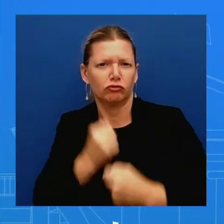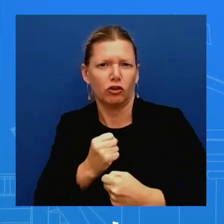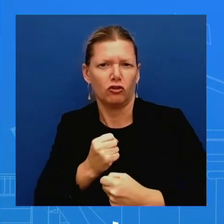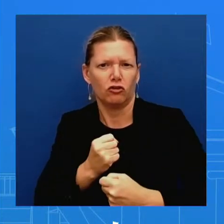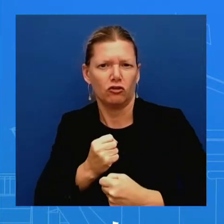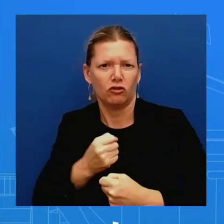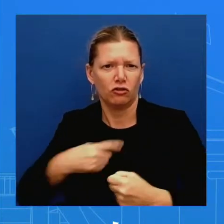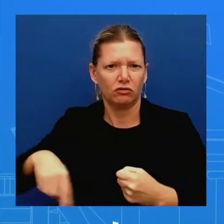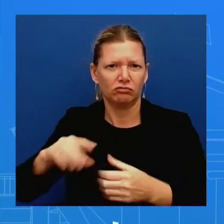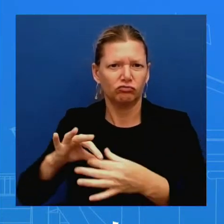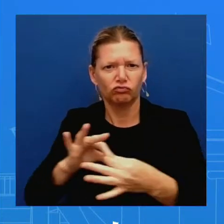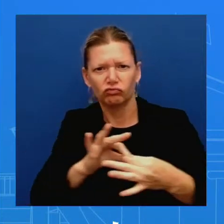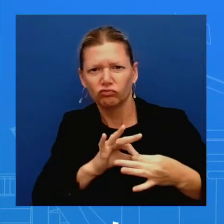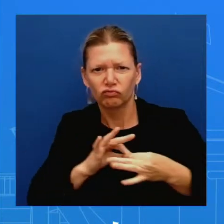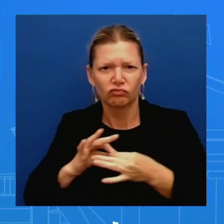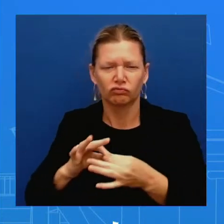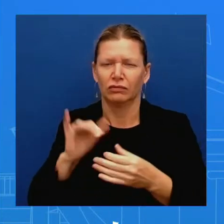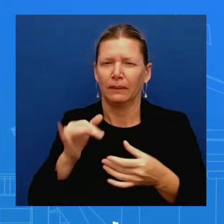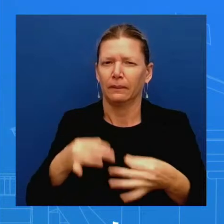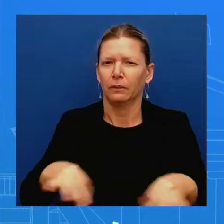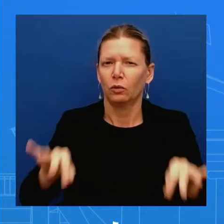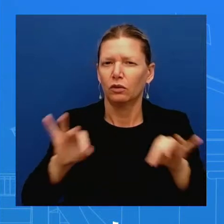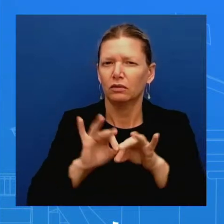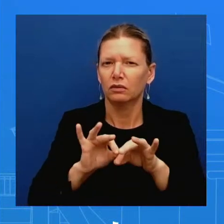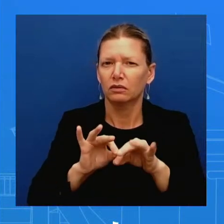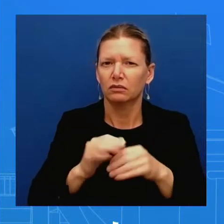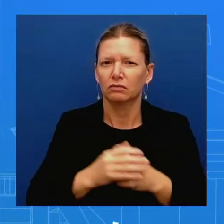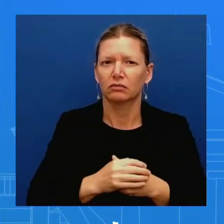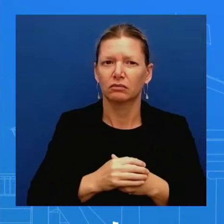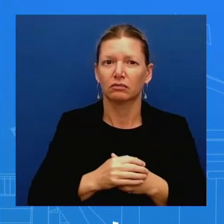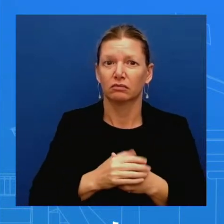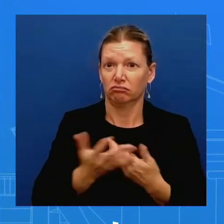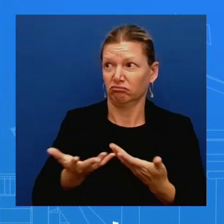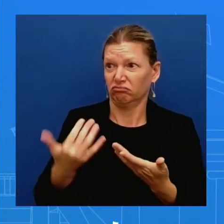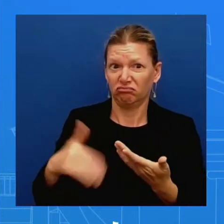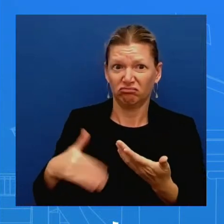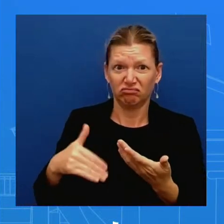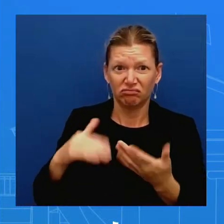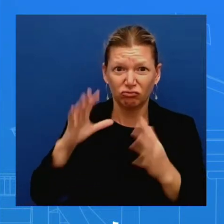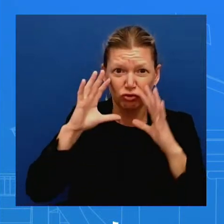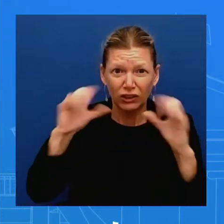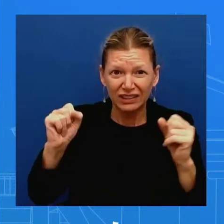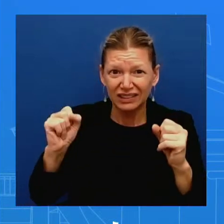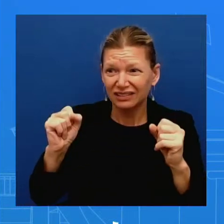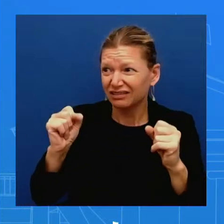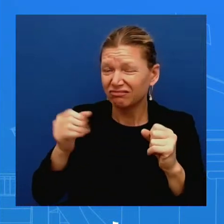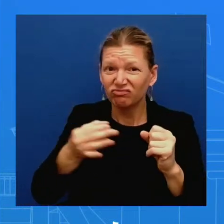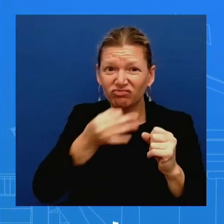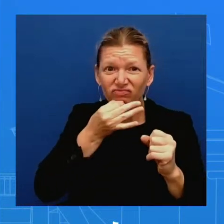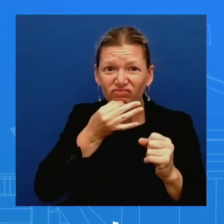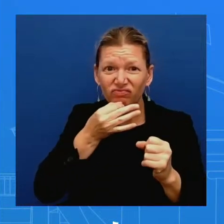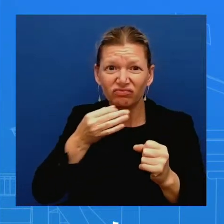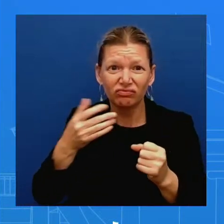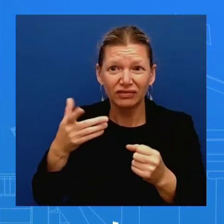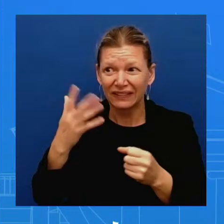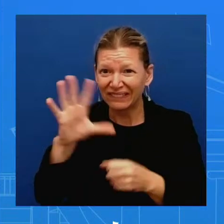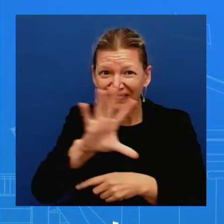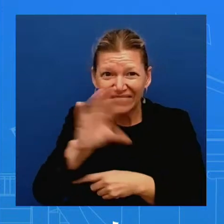The fact that he has been able to put -- to bring more than 50 countries together in order to -- in order to make sure that Ukraine has what its needs --